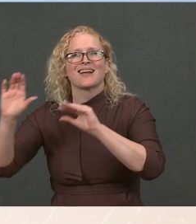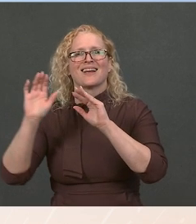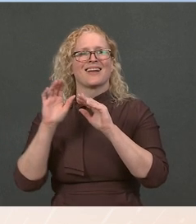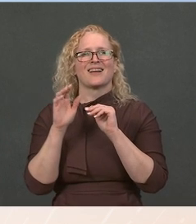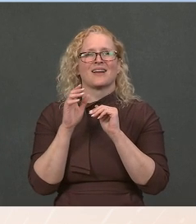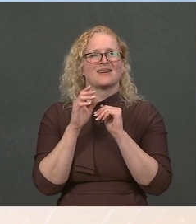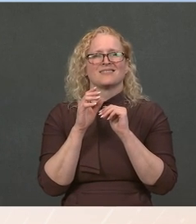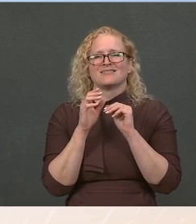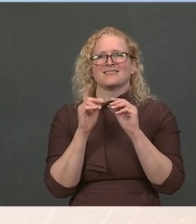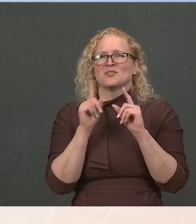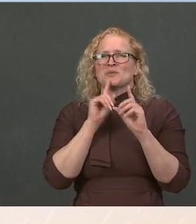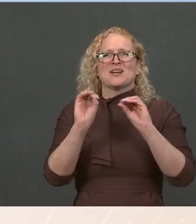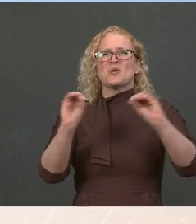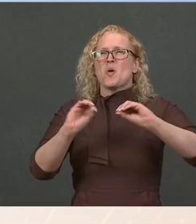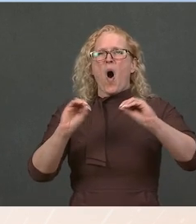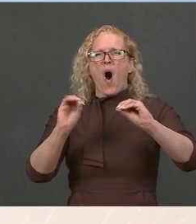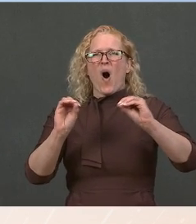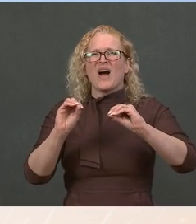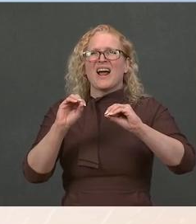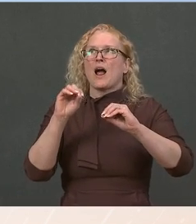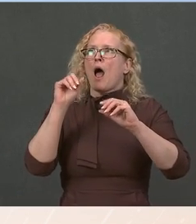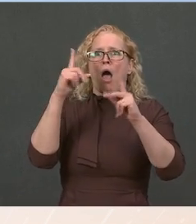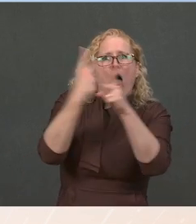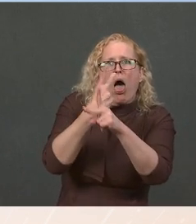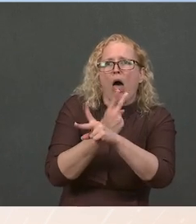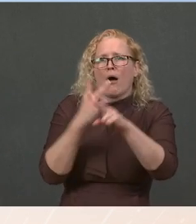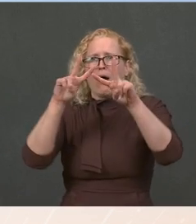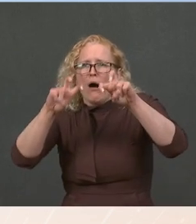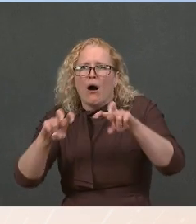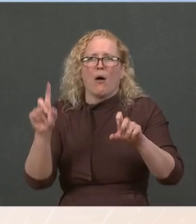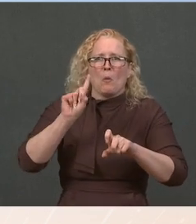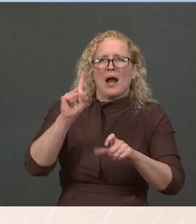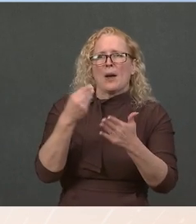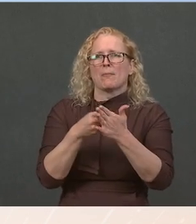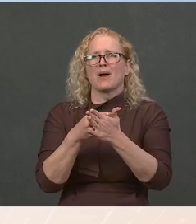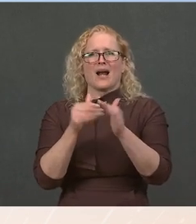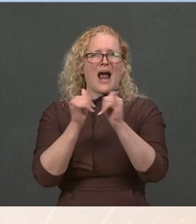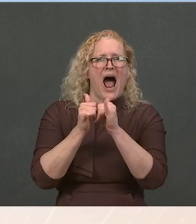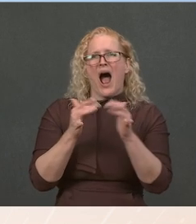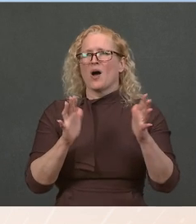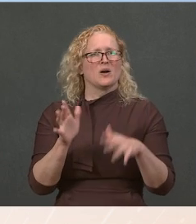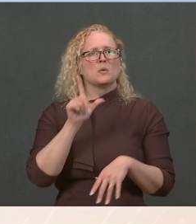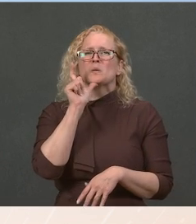that as we move forward with these historical investments and as yesterday score from the Joint Committee